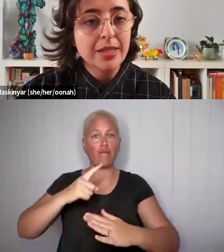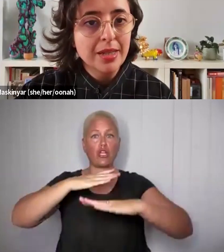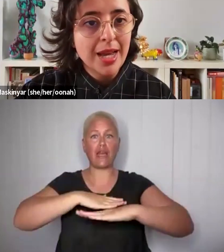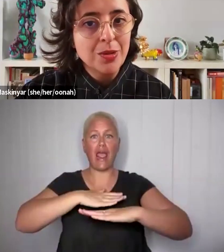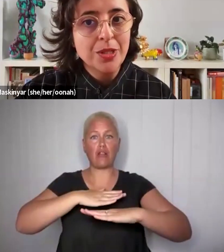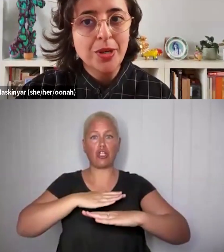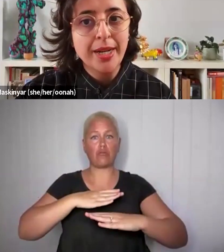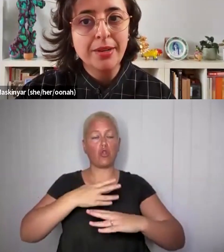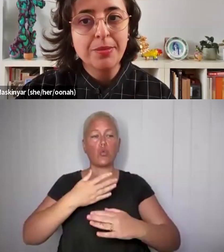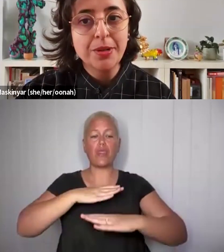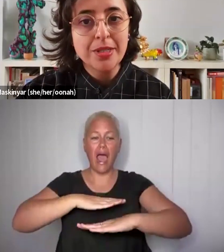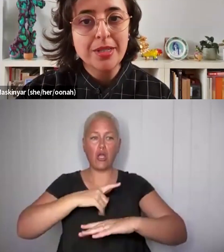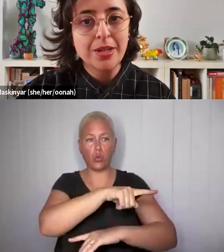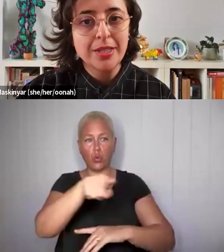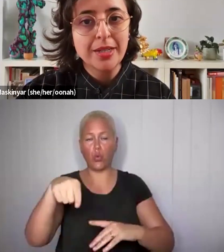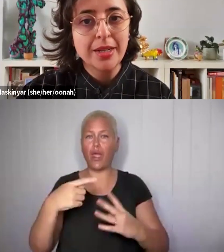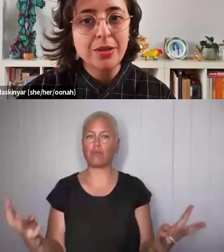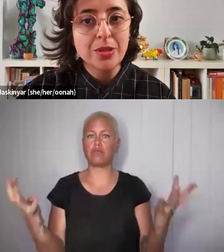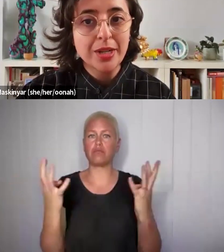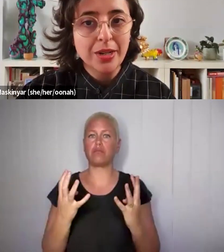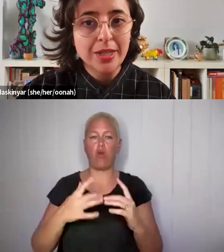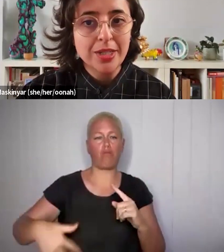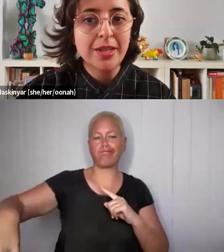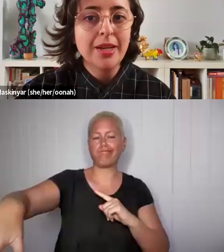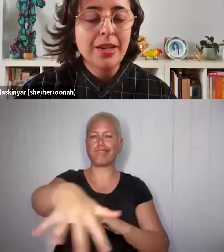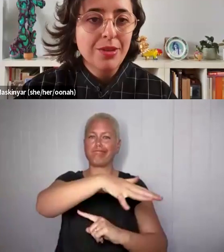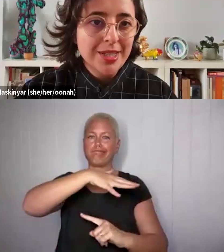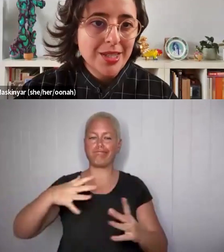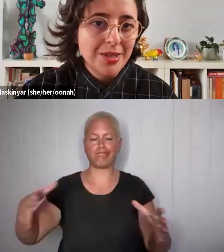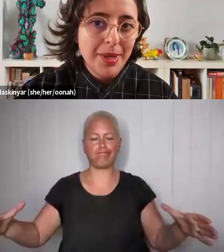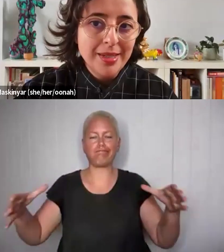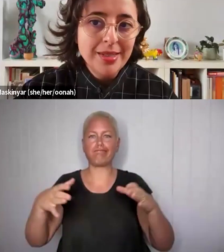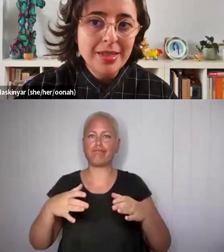to the Lands you are joining from across this continent, and also acknowledge First Nations peers